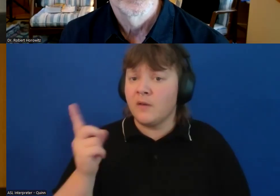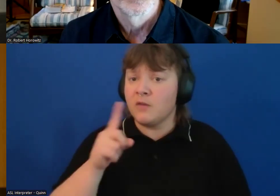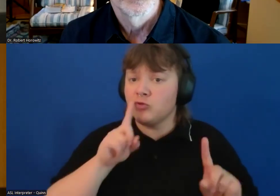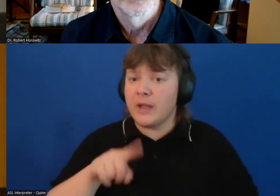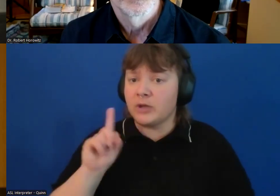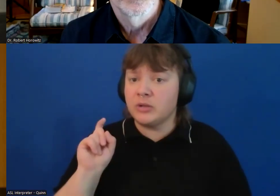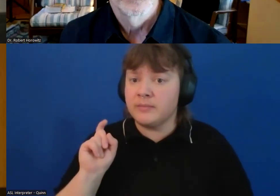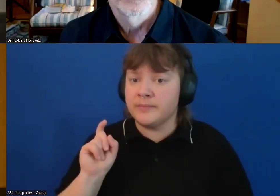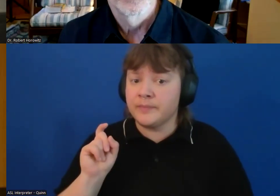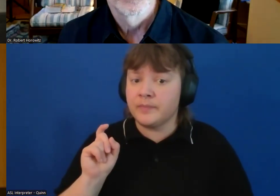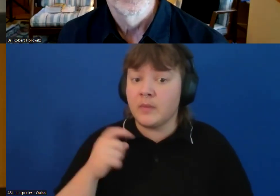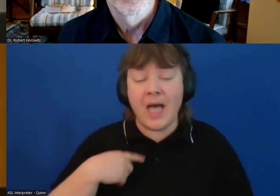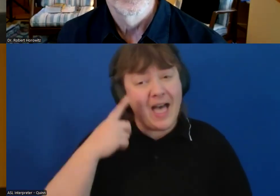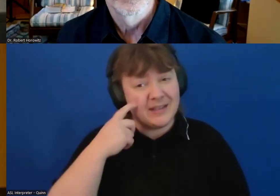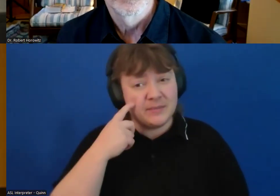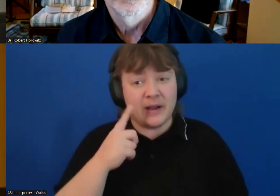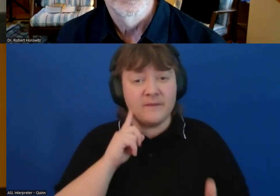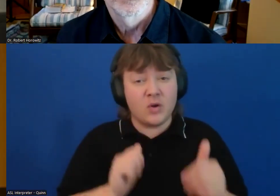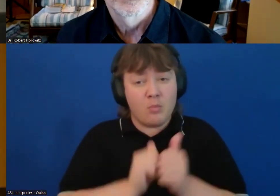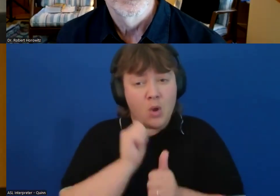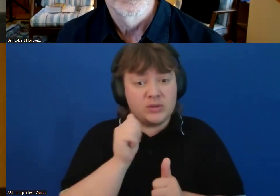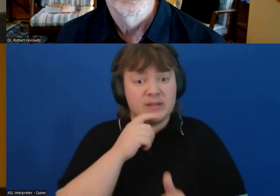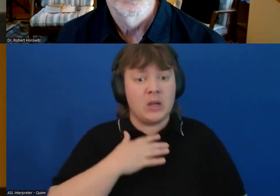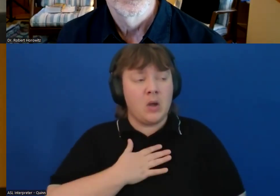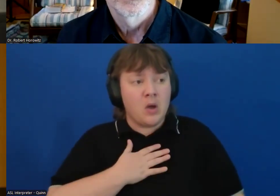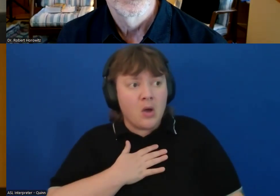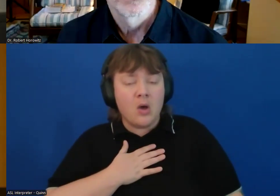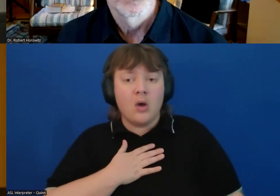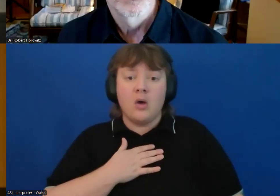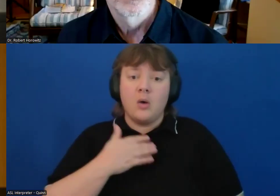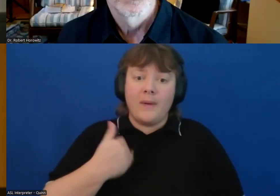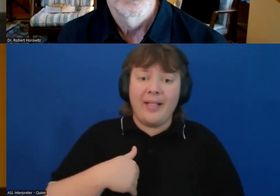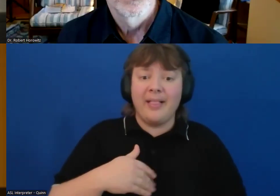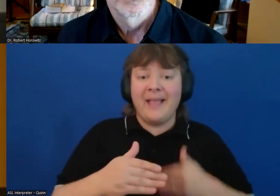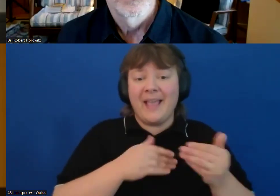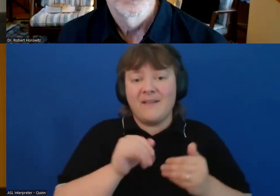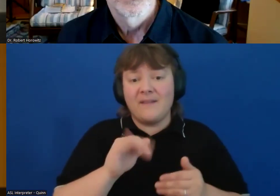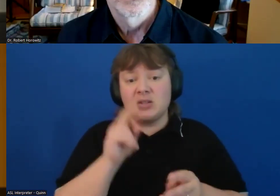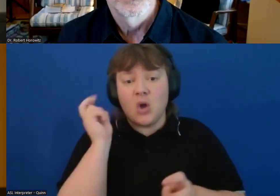that? I I suspect for most of it's like, "Oh gosh, well, you know, even if it's hard, shouldn't the